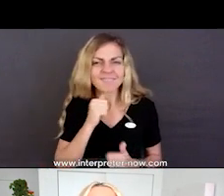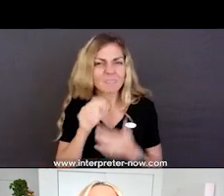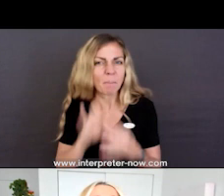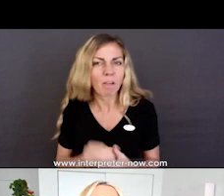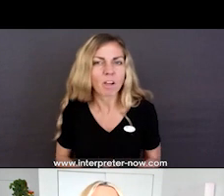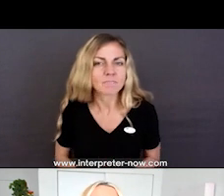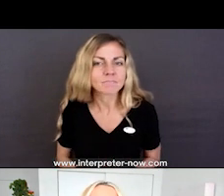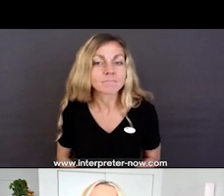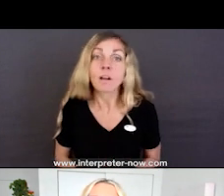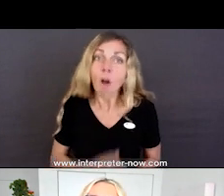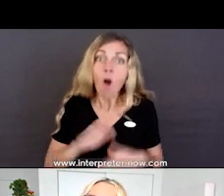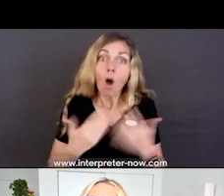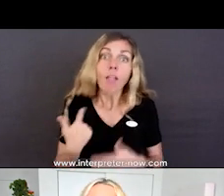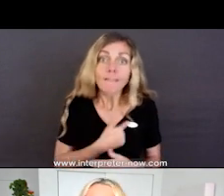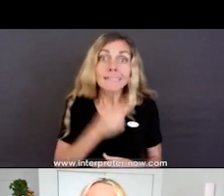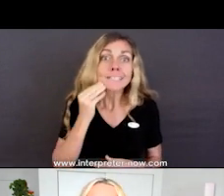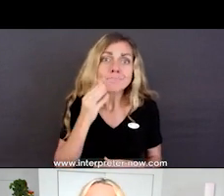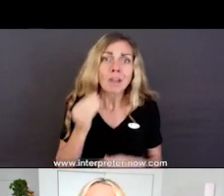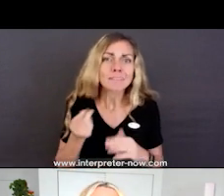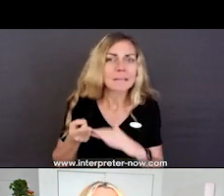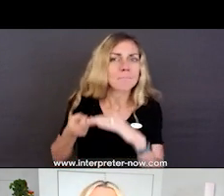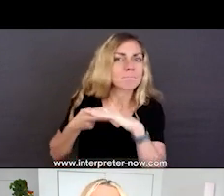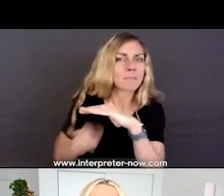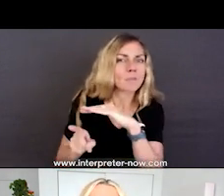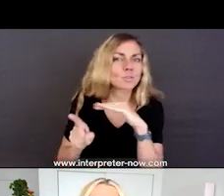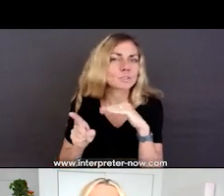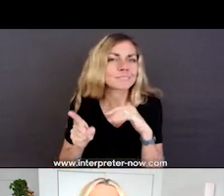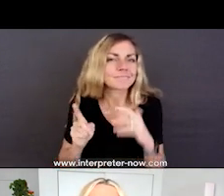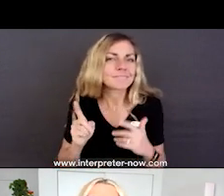We all experience microaggressions at one time or another, almost everybody does.